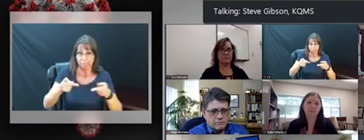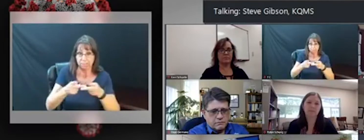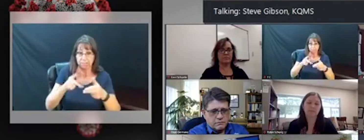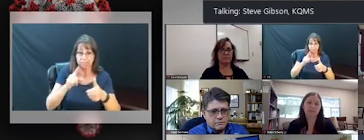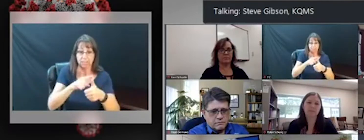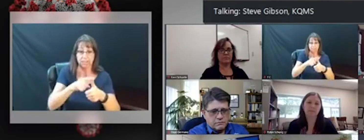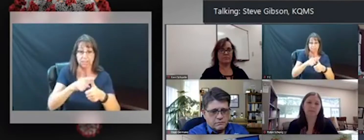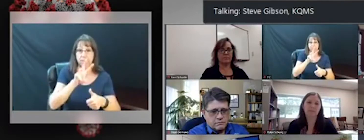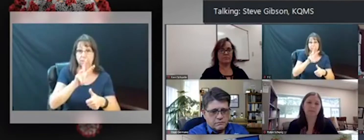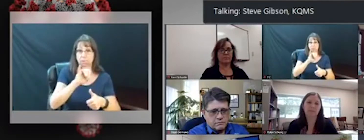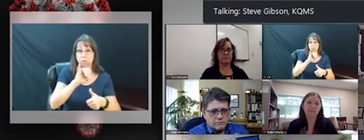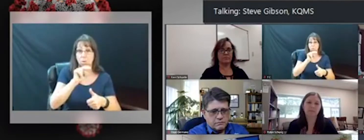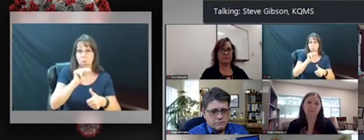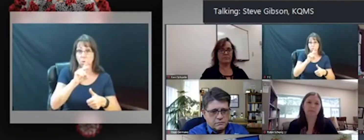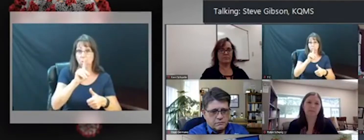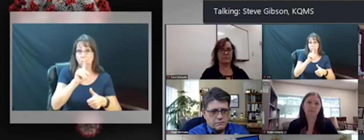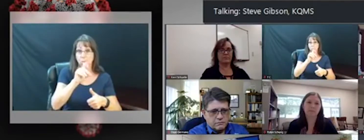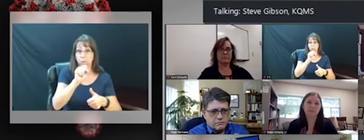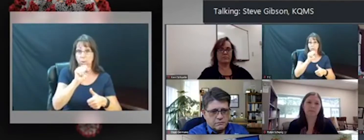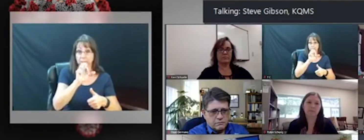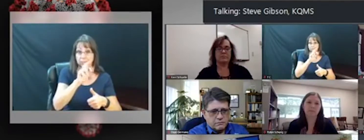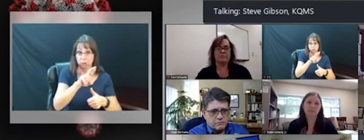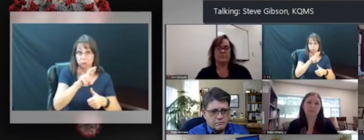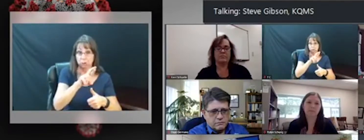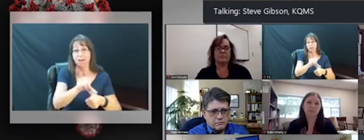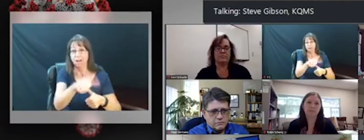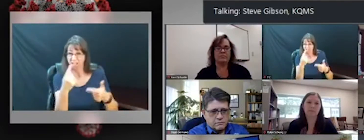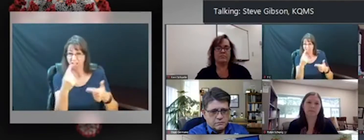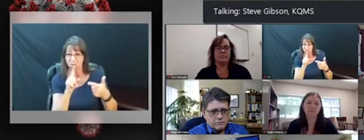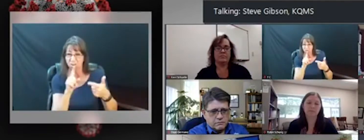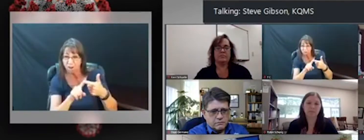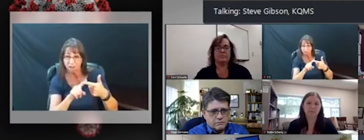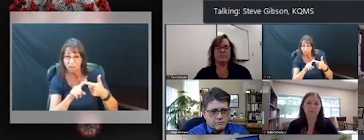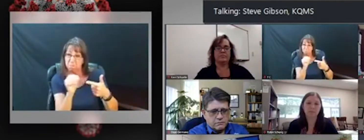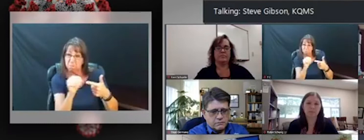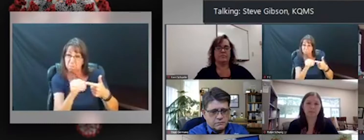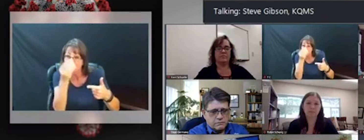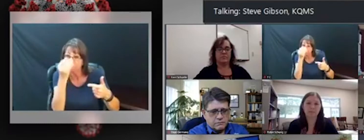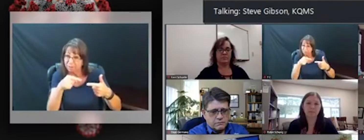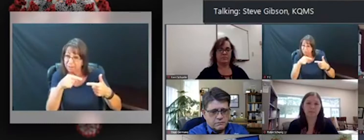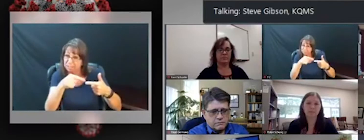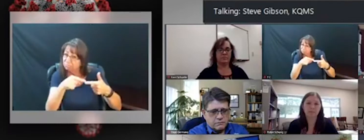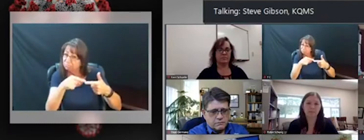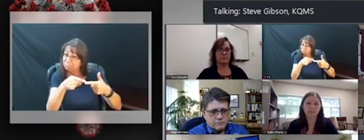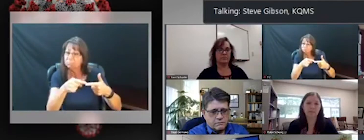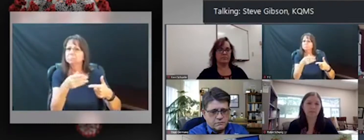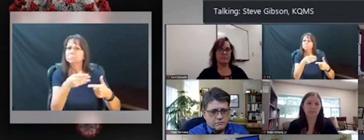is there any discussion about tightening the procedure for